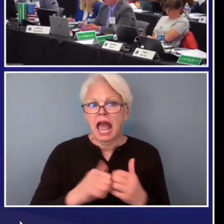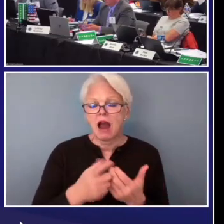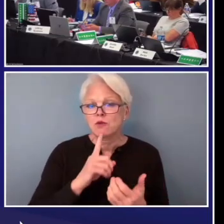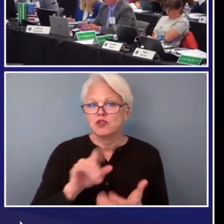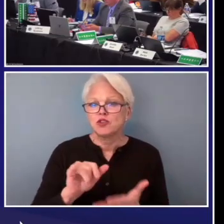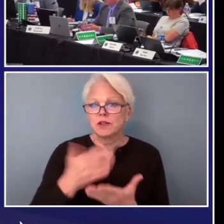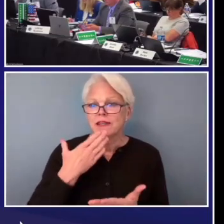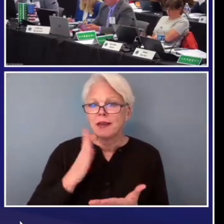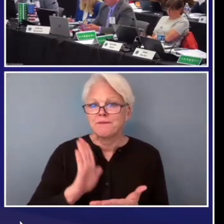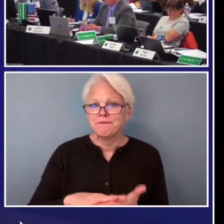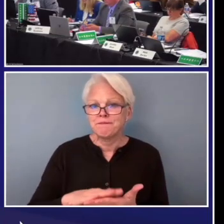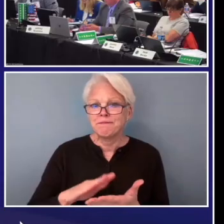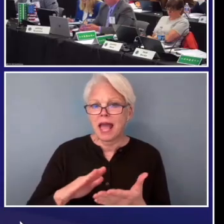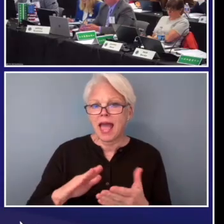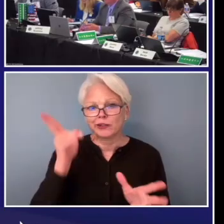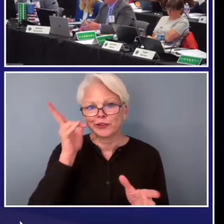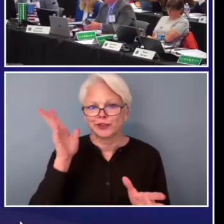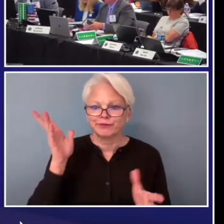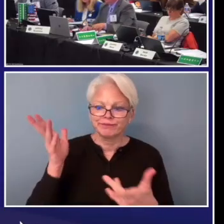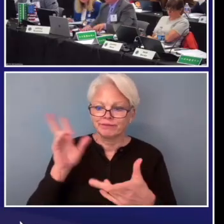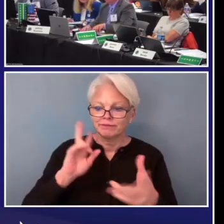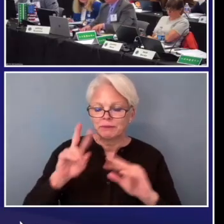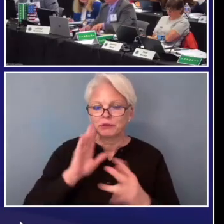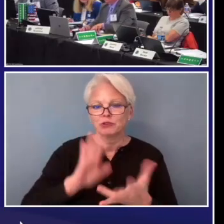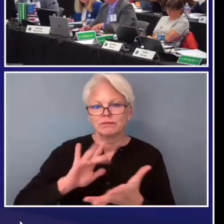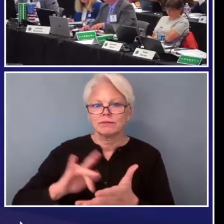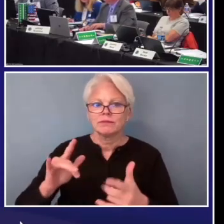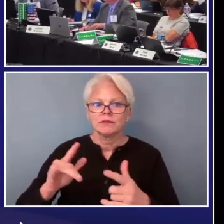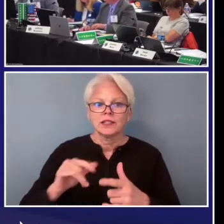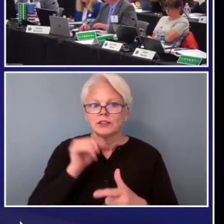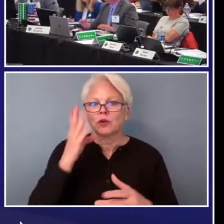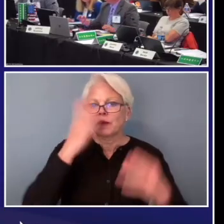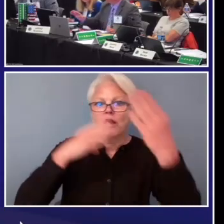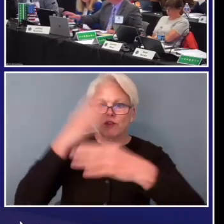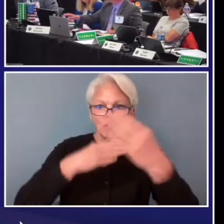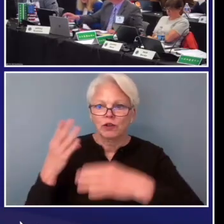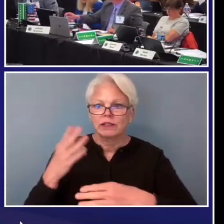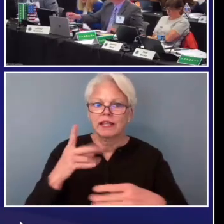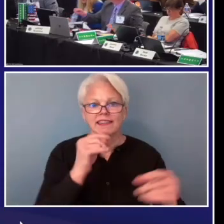gain recognition and then expand, uh, pretty rapidly? I don't, I don't see.